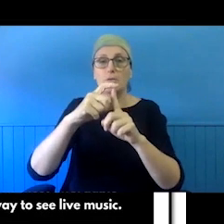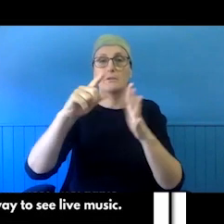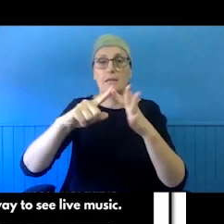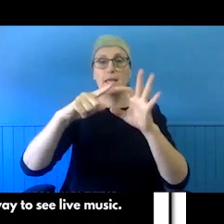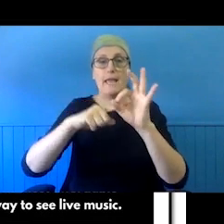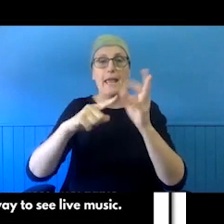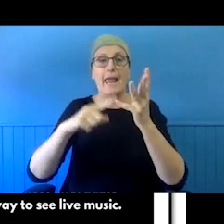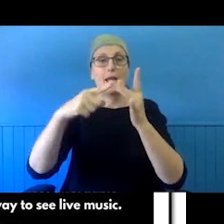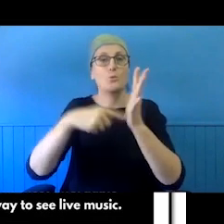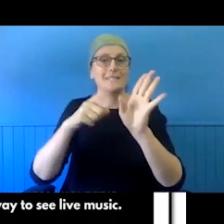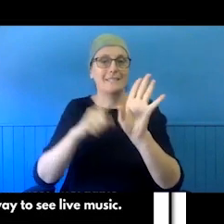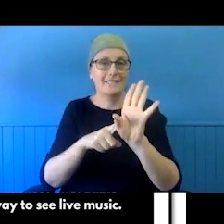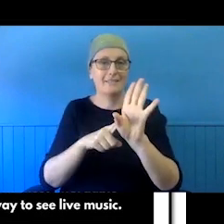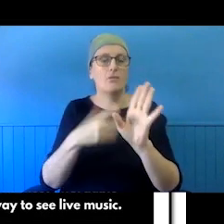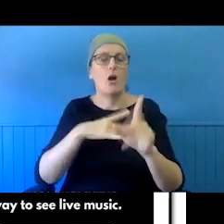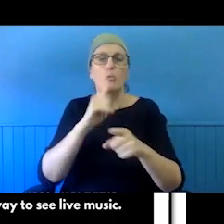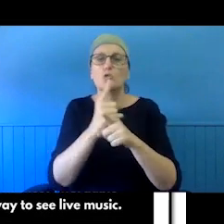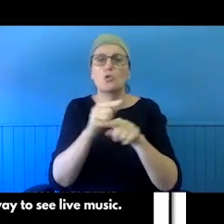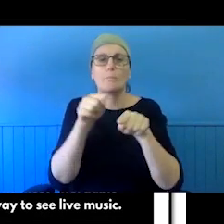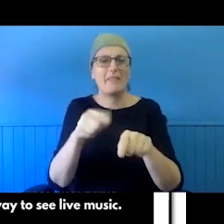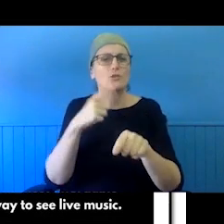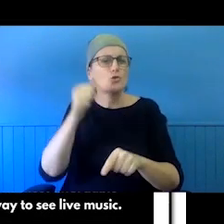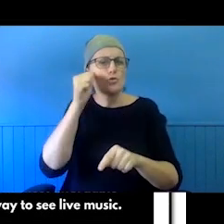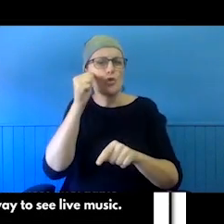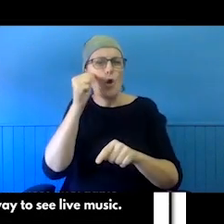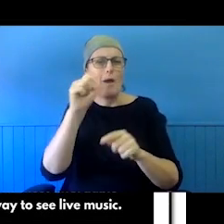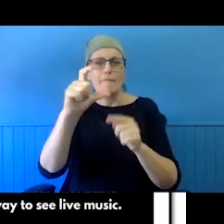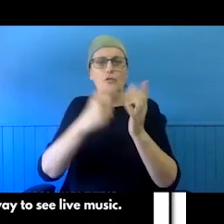of it's about getting reward. And actually, a number of platforms